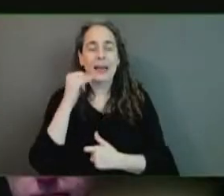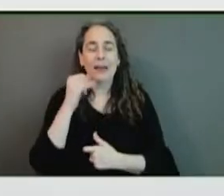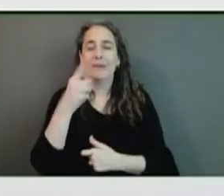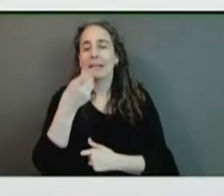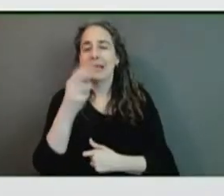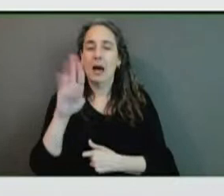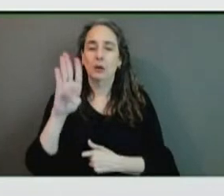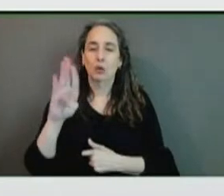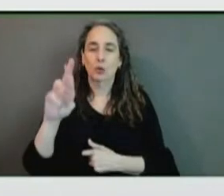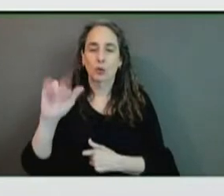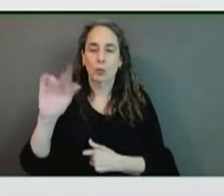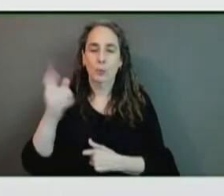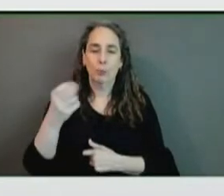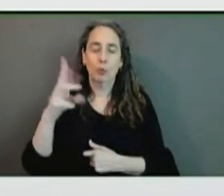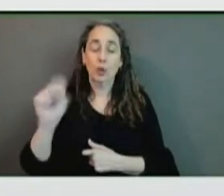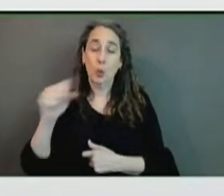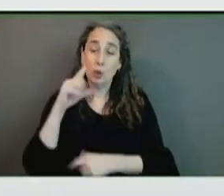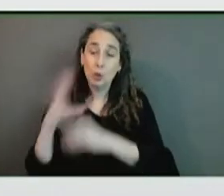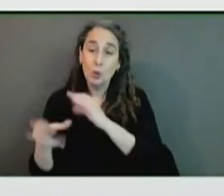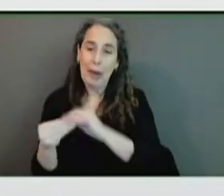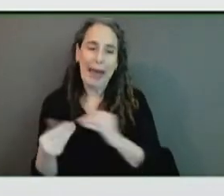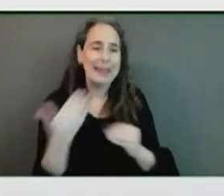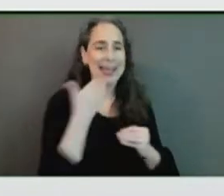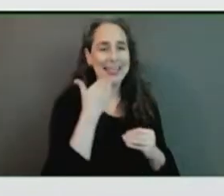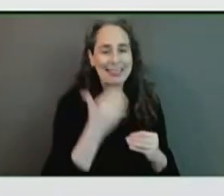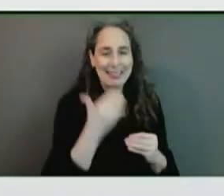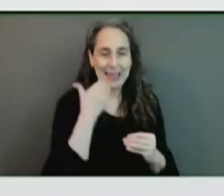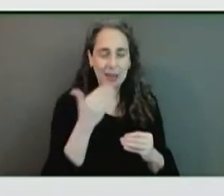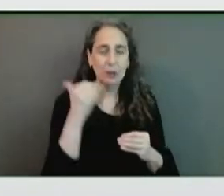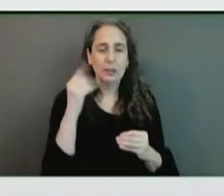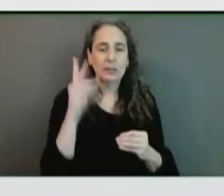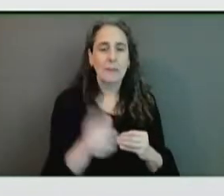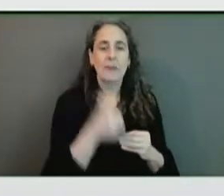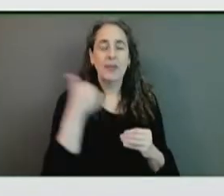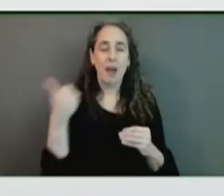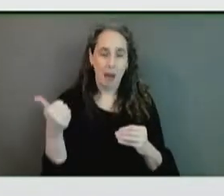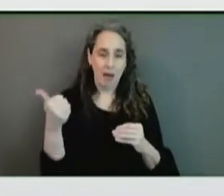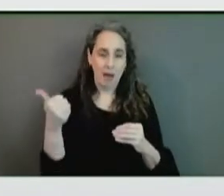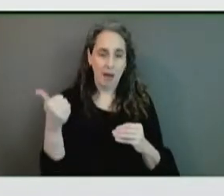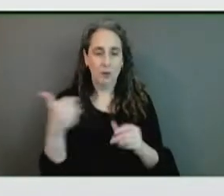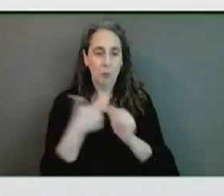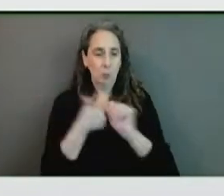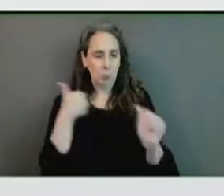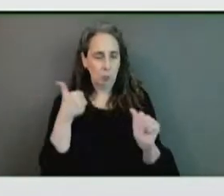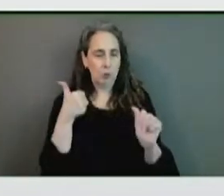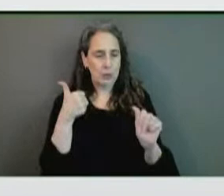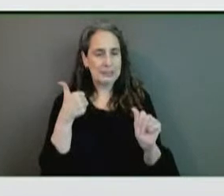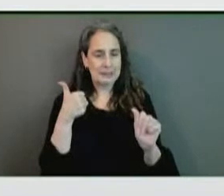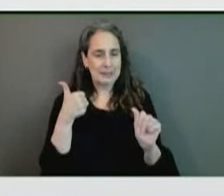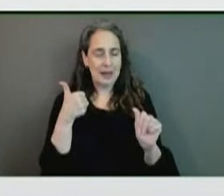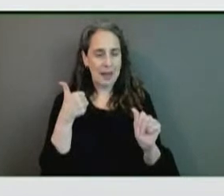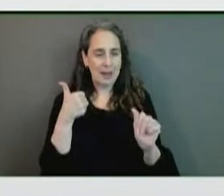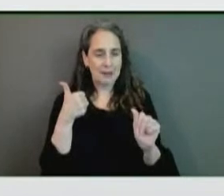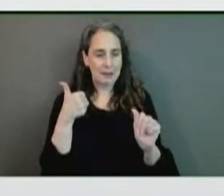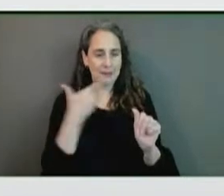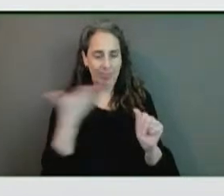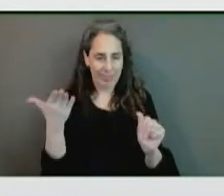the system, but I'll pause and see if Dr Bridges wants to jump in with some things. Thank you, doctor crowed, Uh, some of the